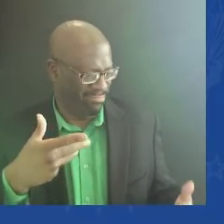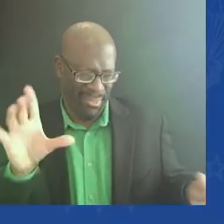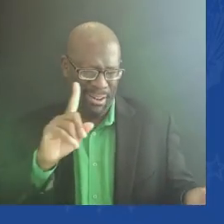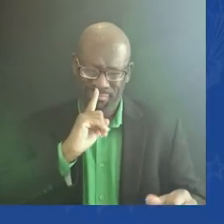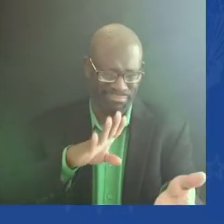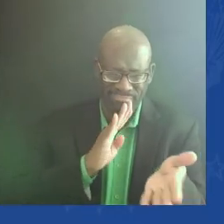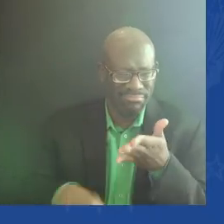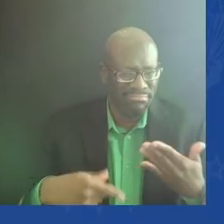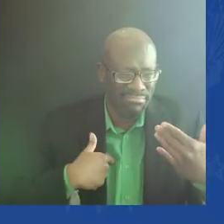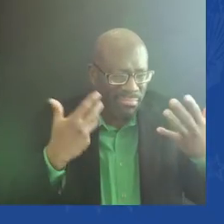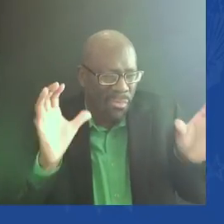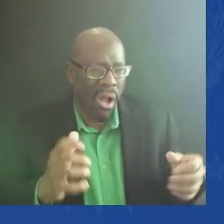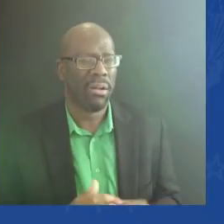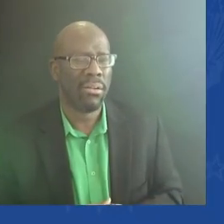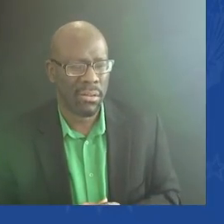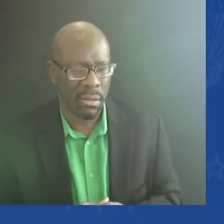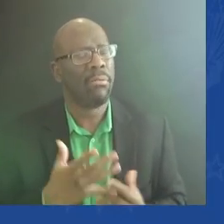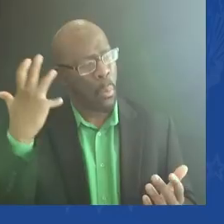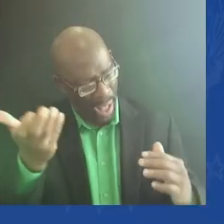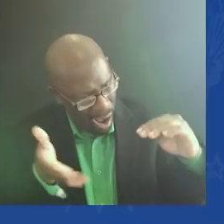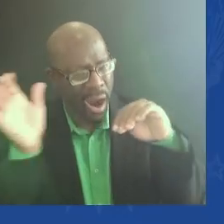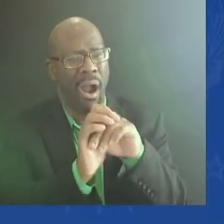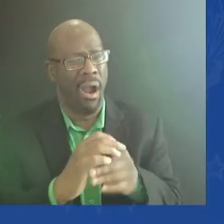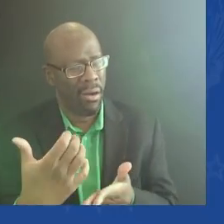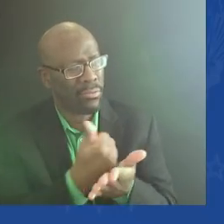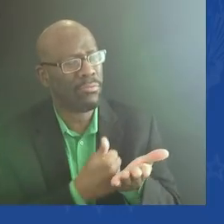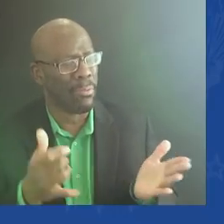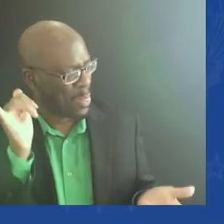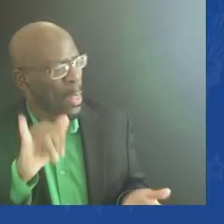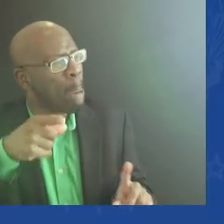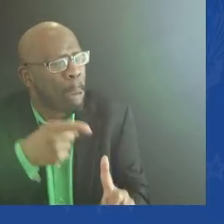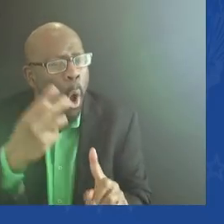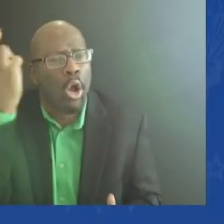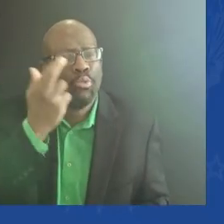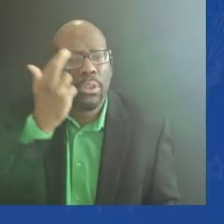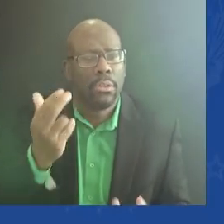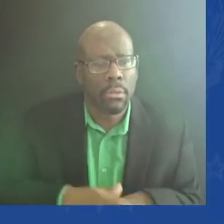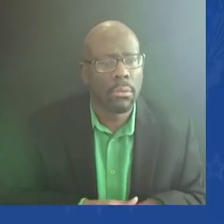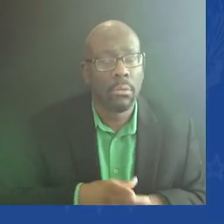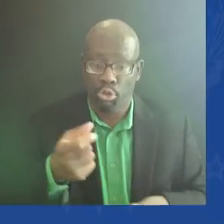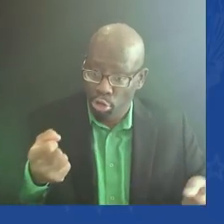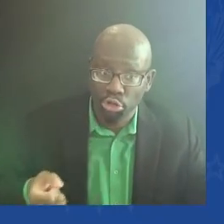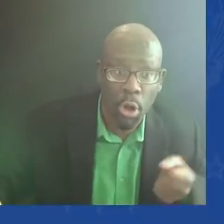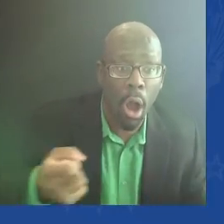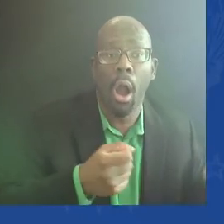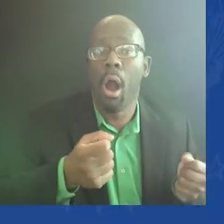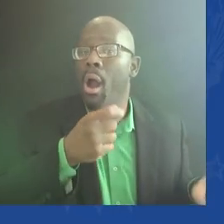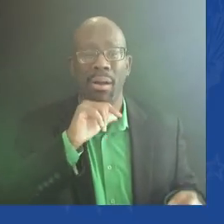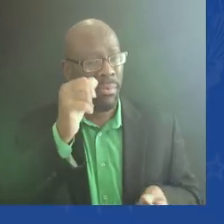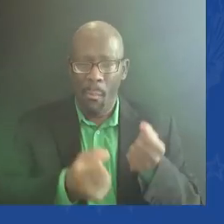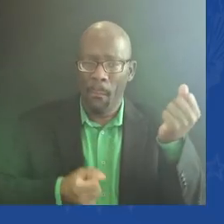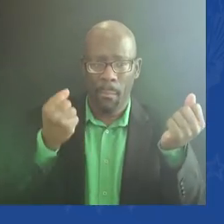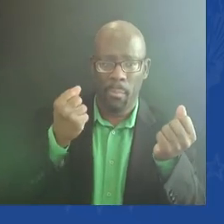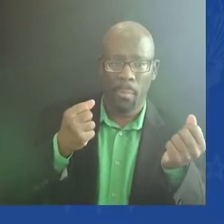of the truck drivers are not unionized truck drivers. They're working like hell and not getting paid a whole lot. And so what you're seeing here